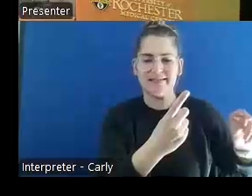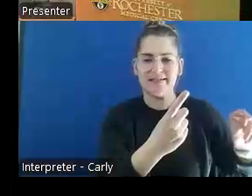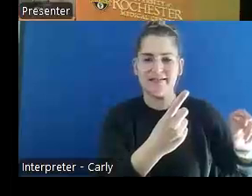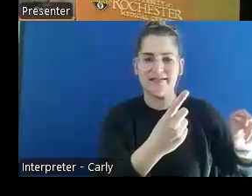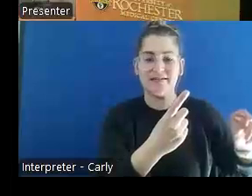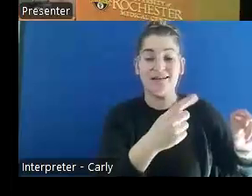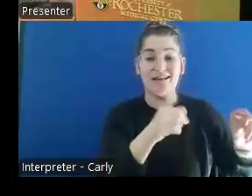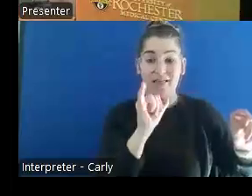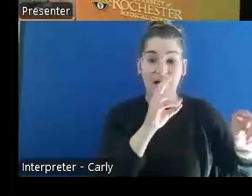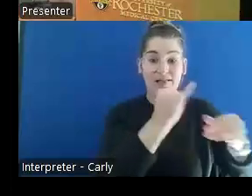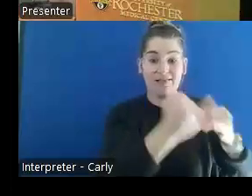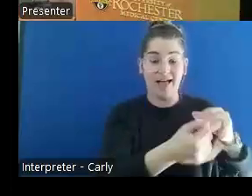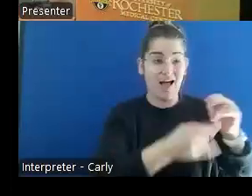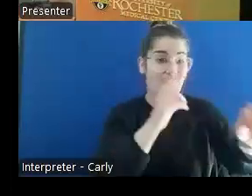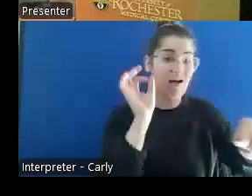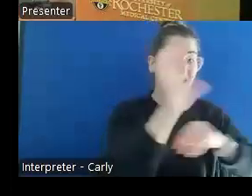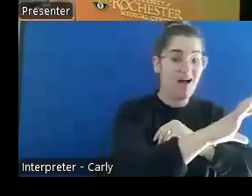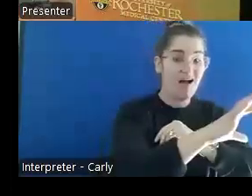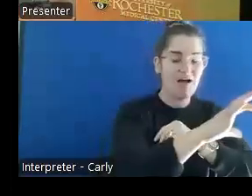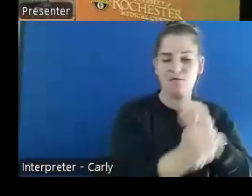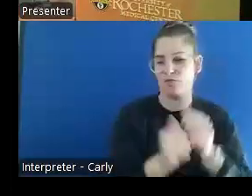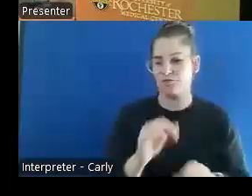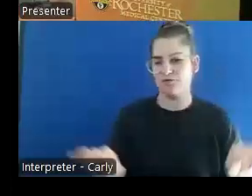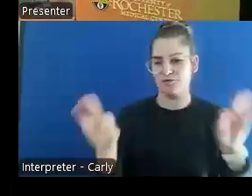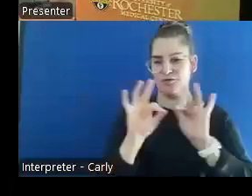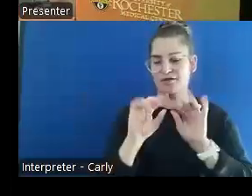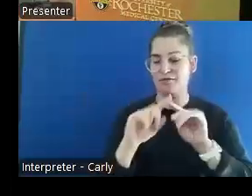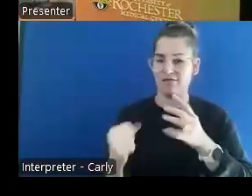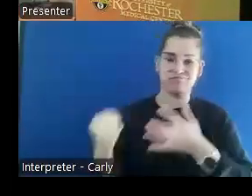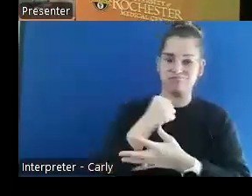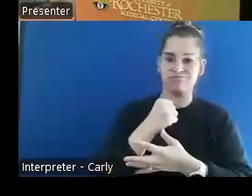important thing that the patient wanted to share but now you know the PCP has maybe 30 seconds to